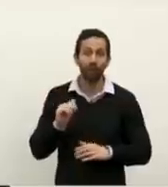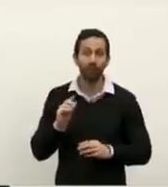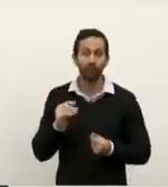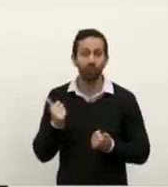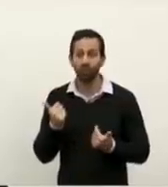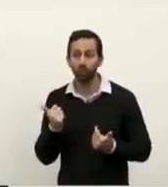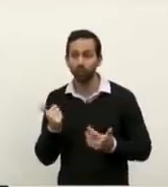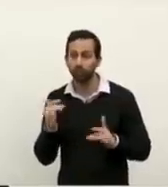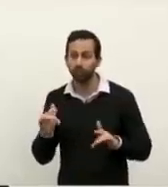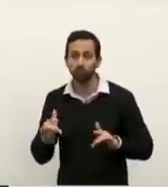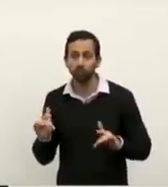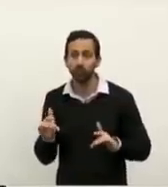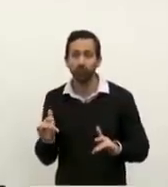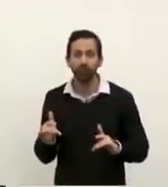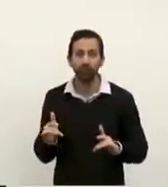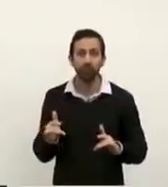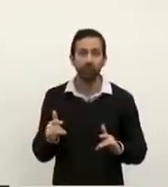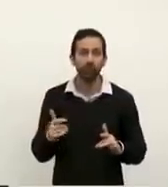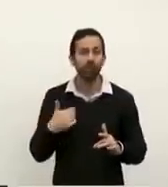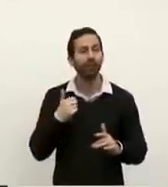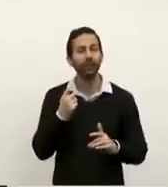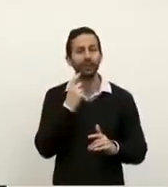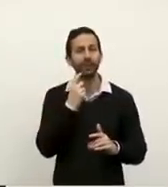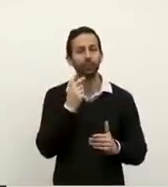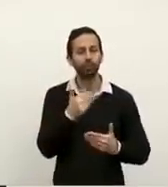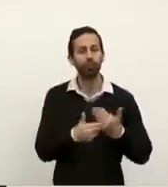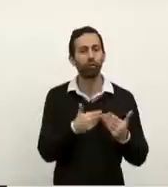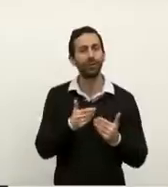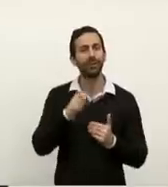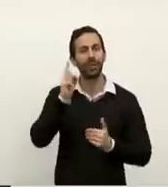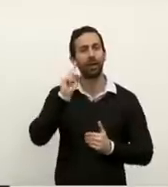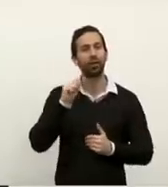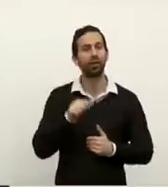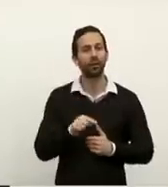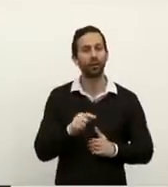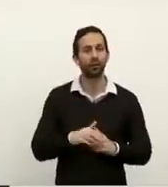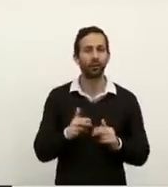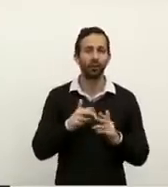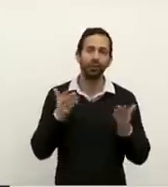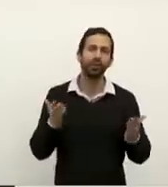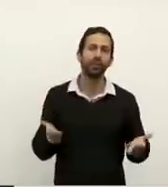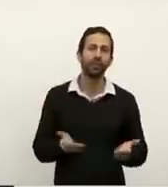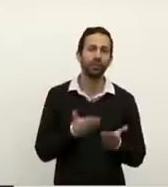we've got a very simple process now, where I'm encouraging people like -